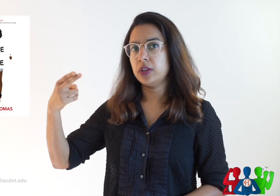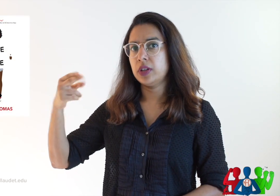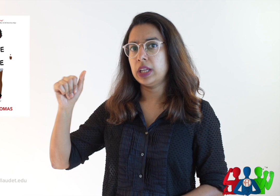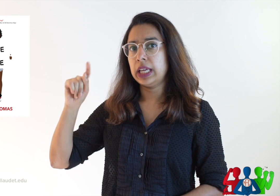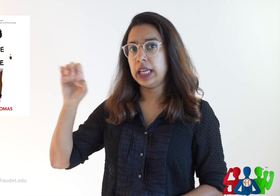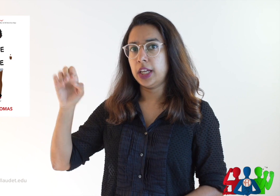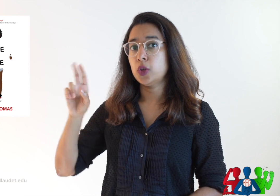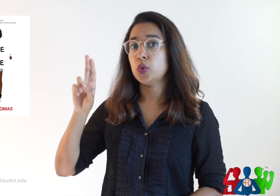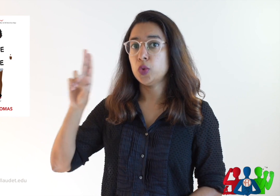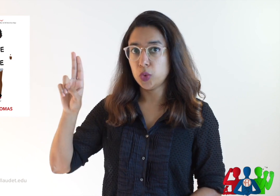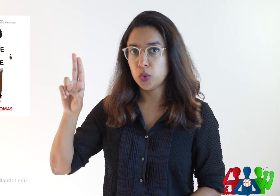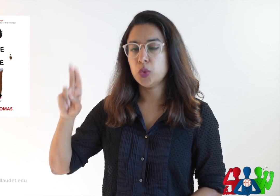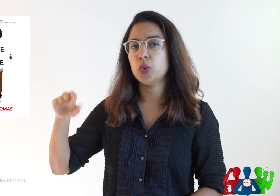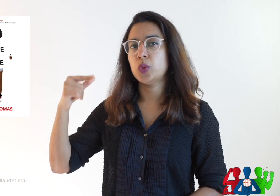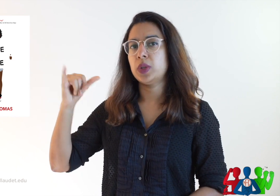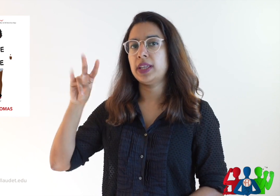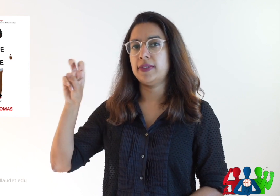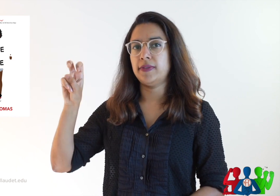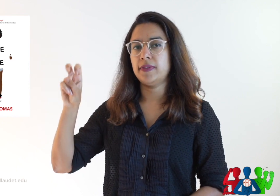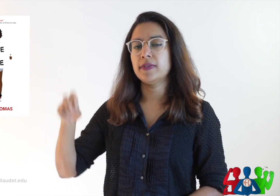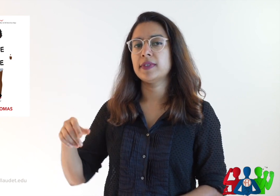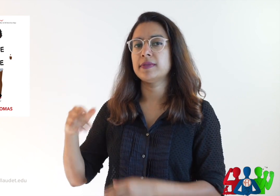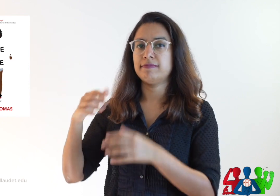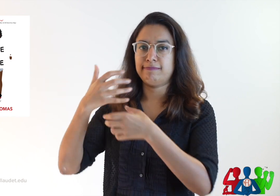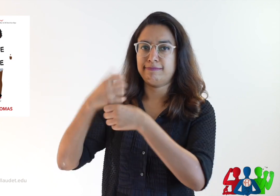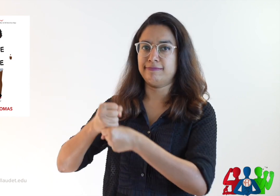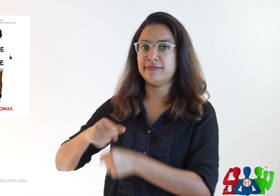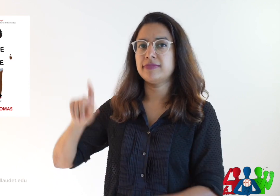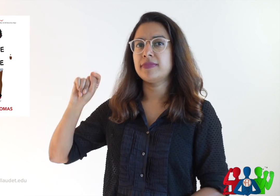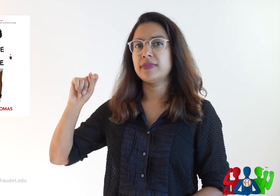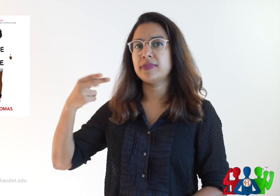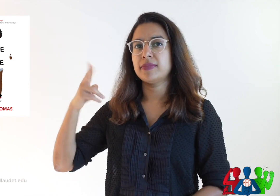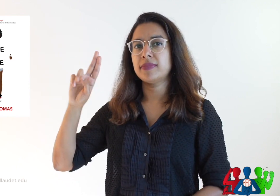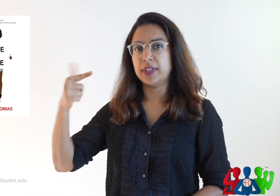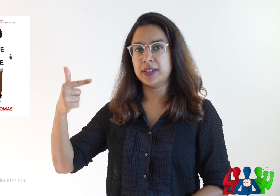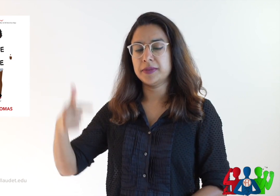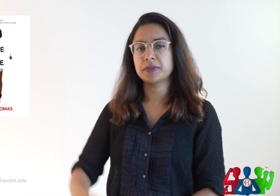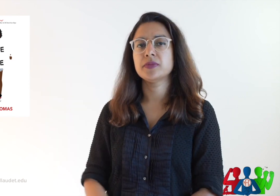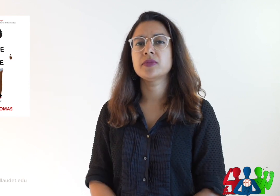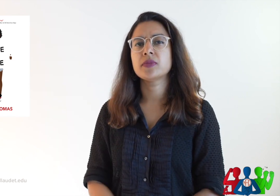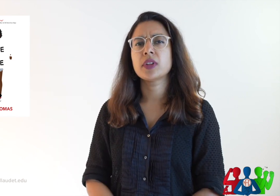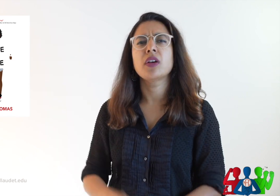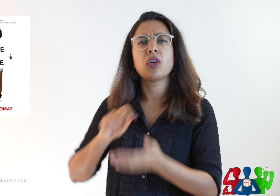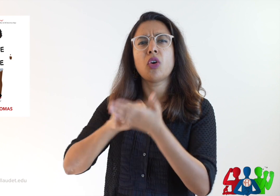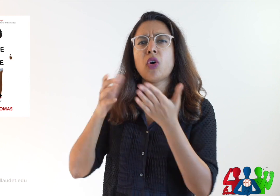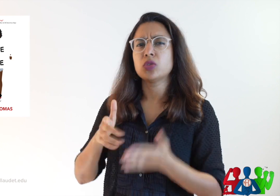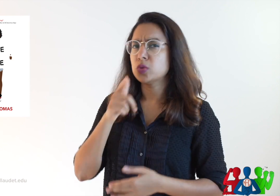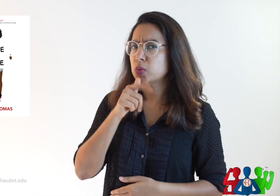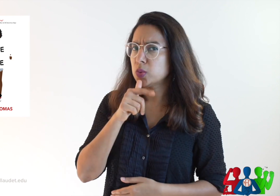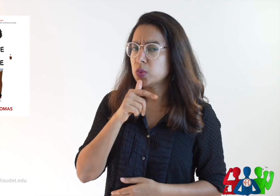In this unit, I picked a book called, “The Hate U Give,” or THUG as an acronym.